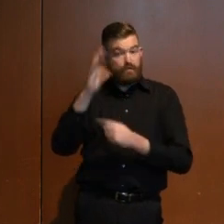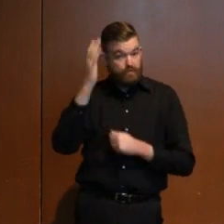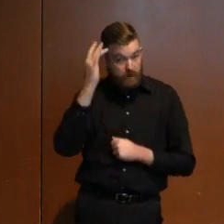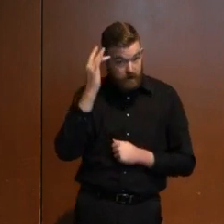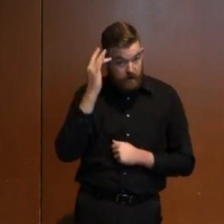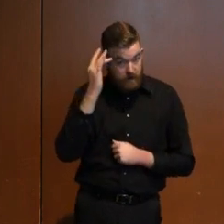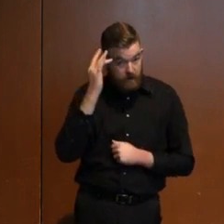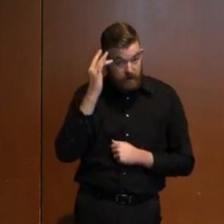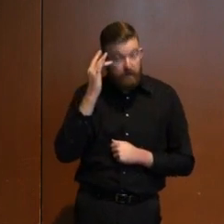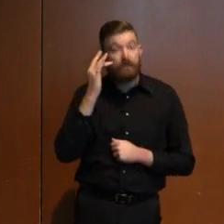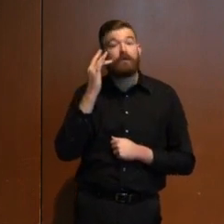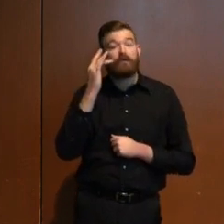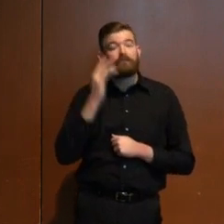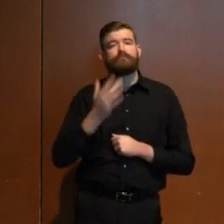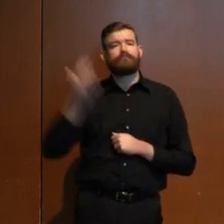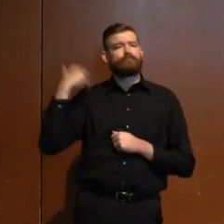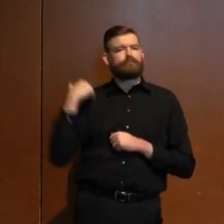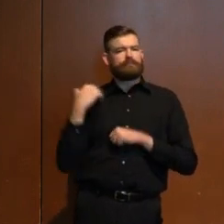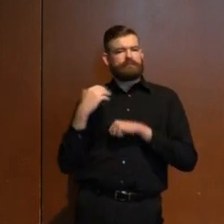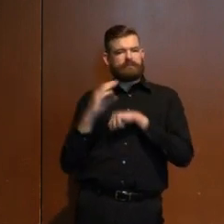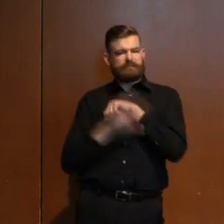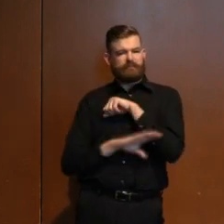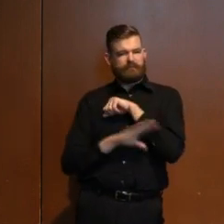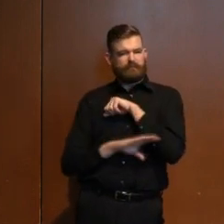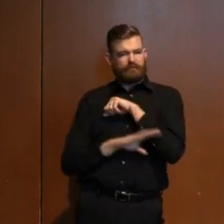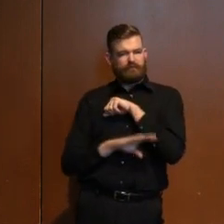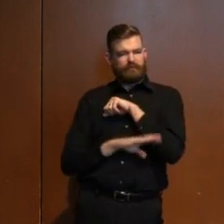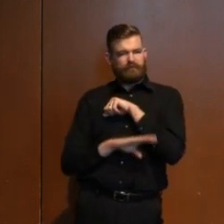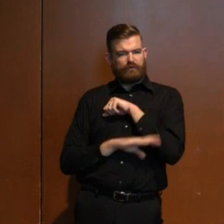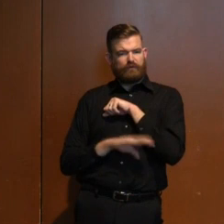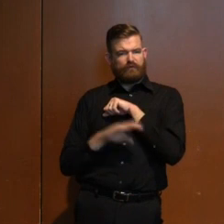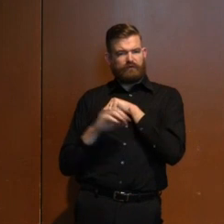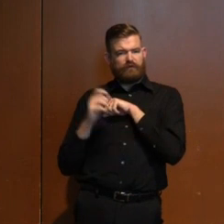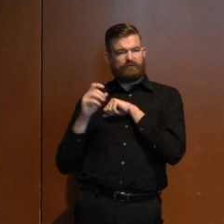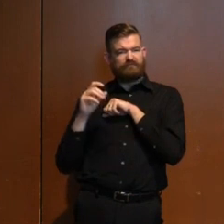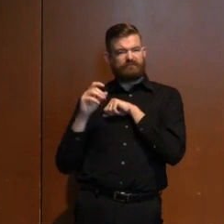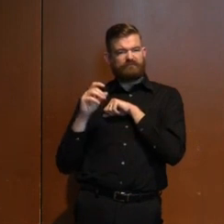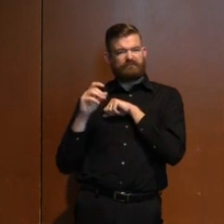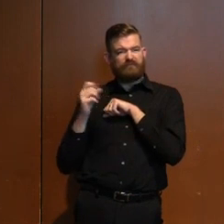BUT IT WAS AN IDEA THAT CAME TO FRUITION